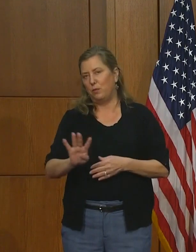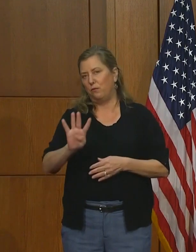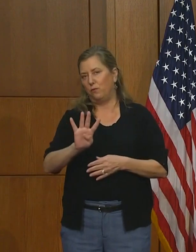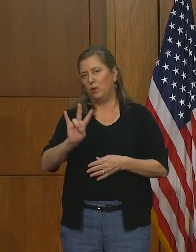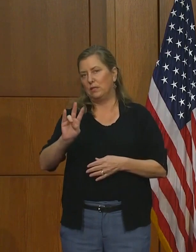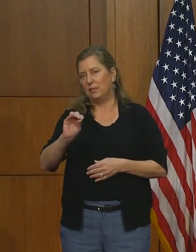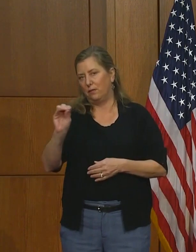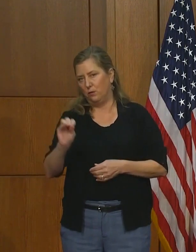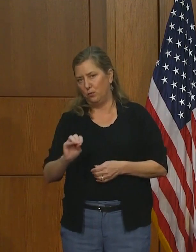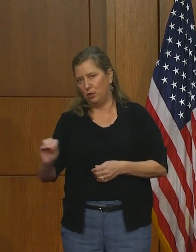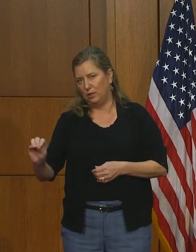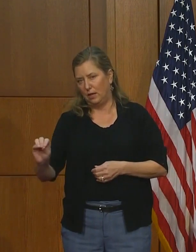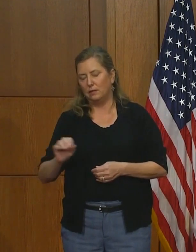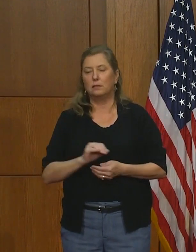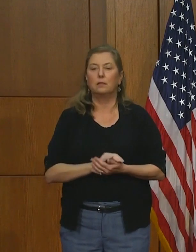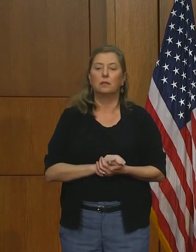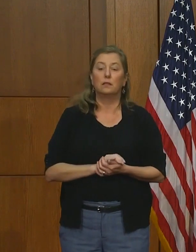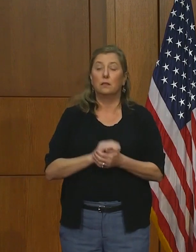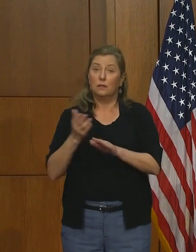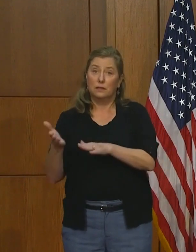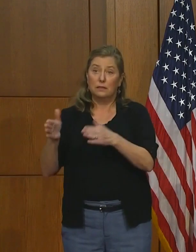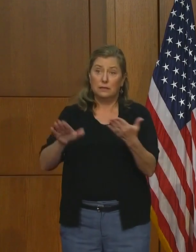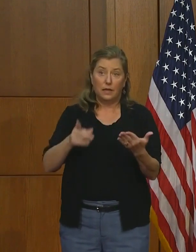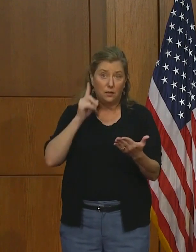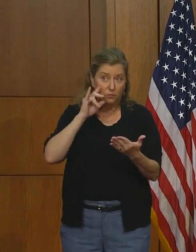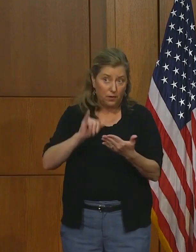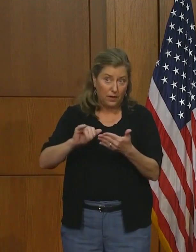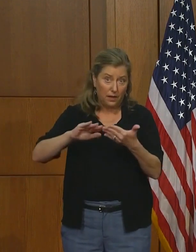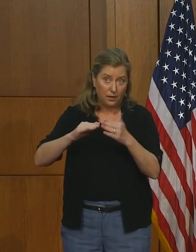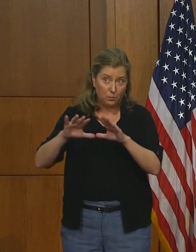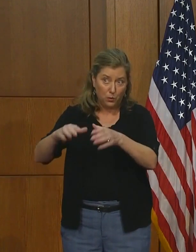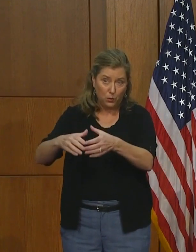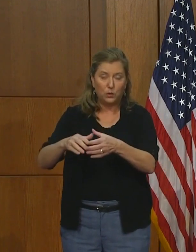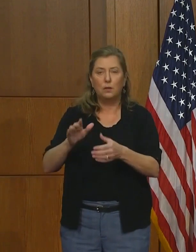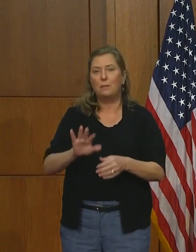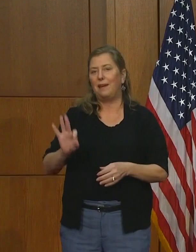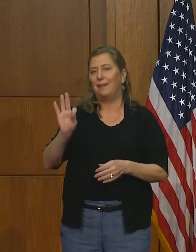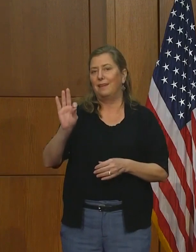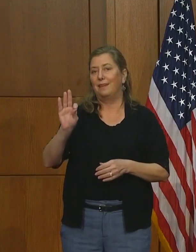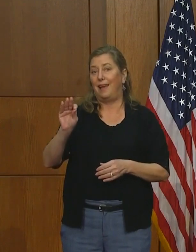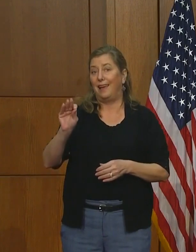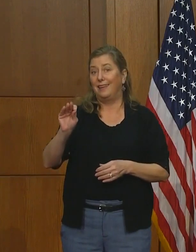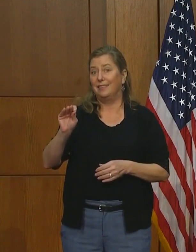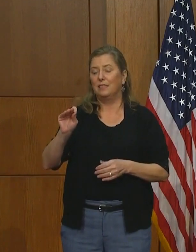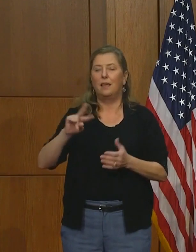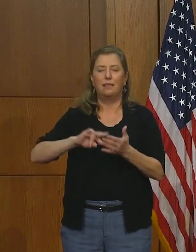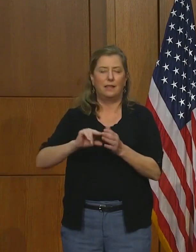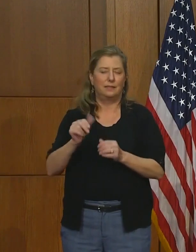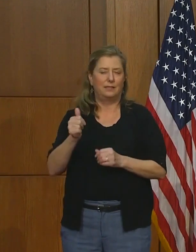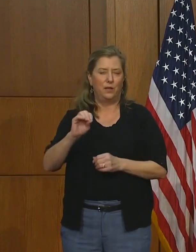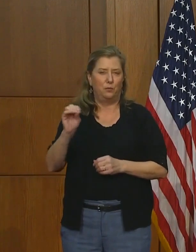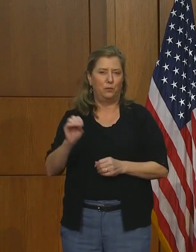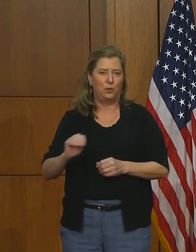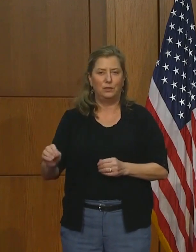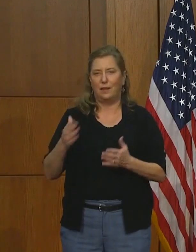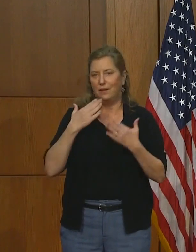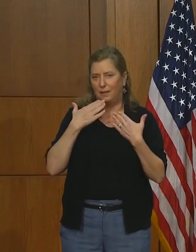AT TEN THOUSAND NINE HUNDRED AND SEVENTY SEVEN. OR ABOUT FORTY SEVEN PERCENT. AND THE